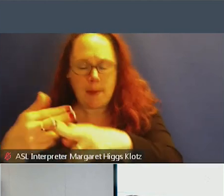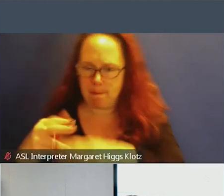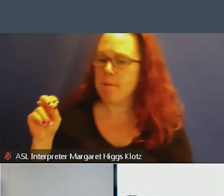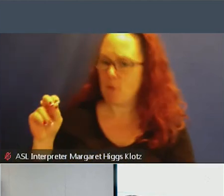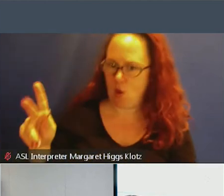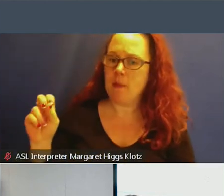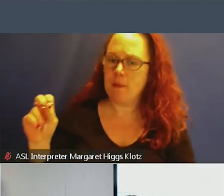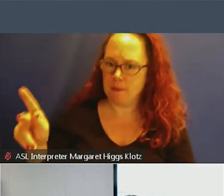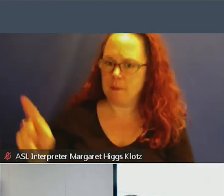Okay.